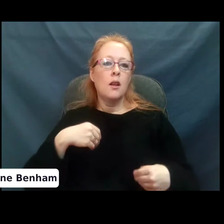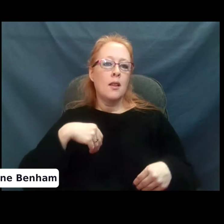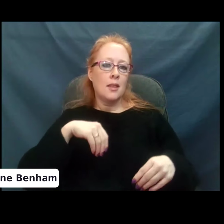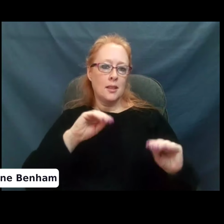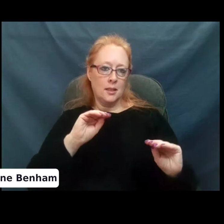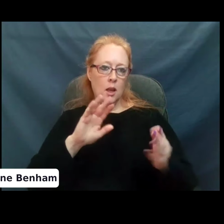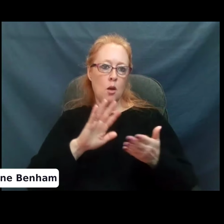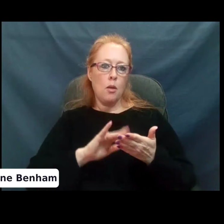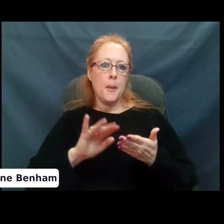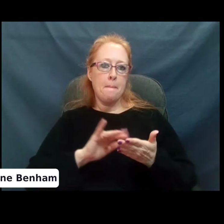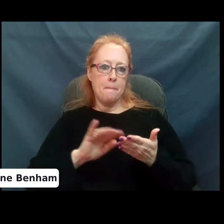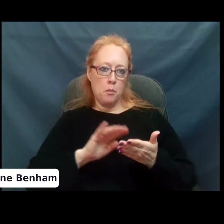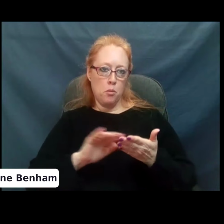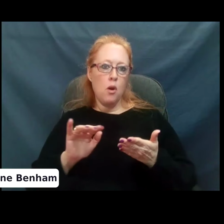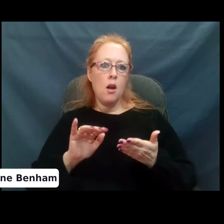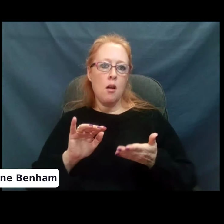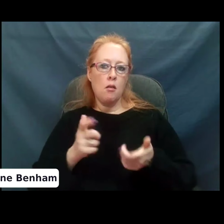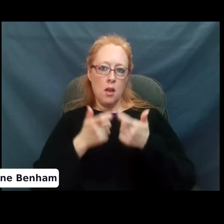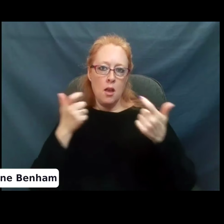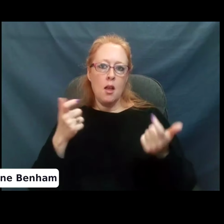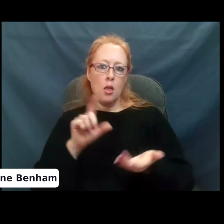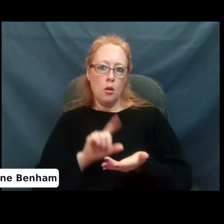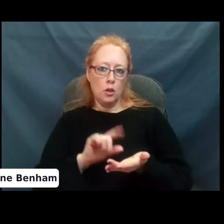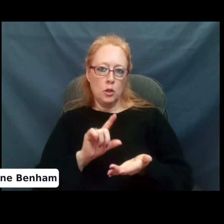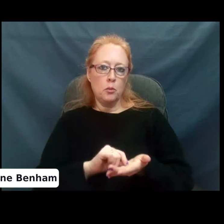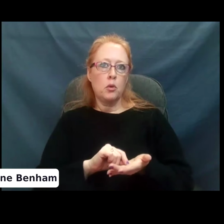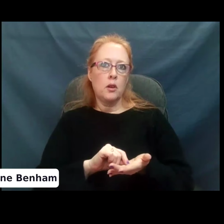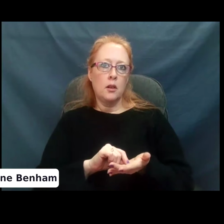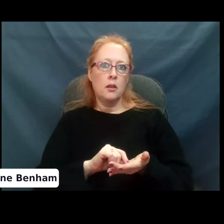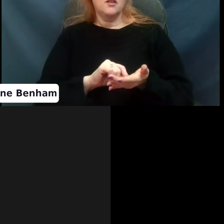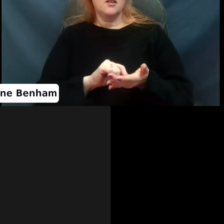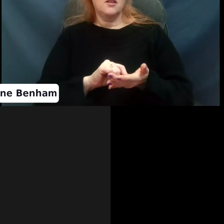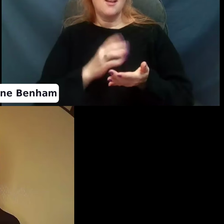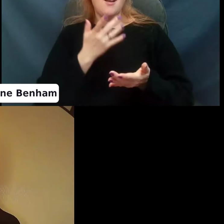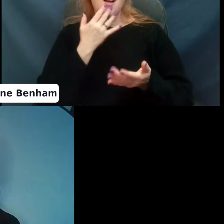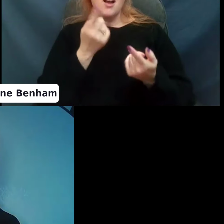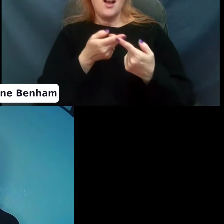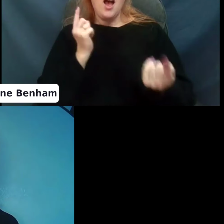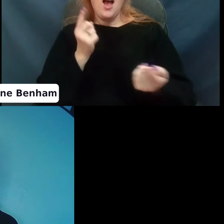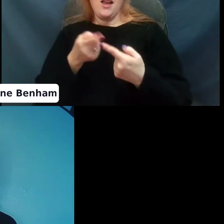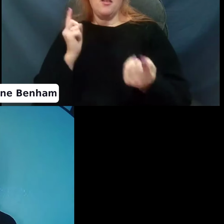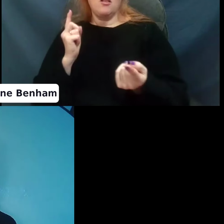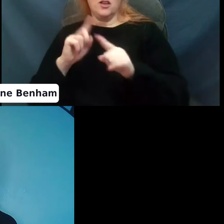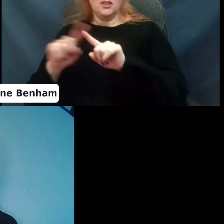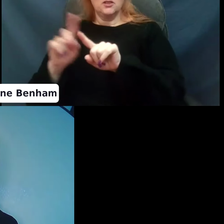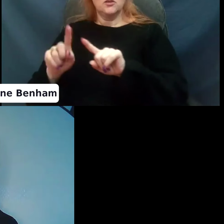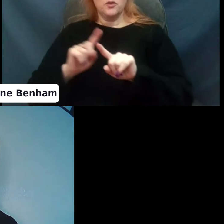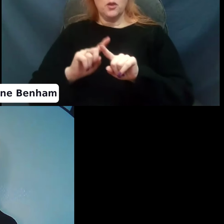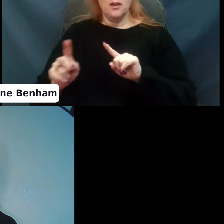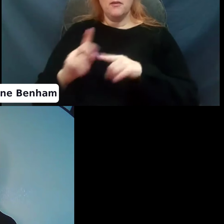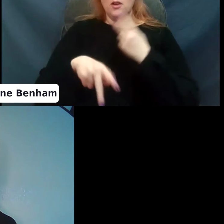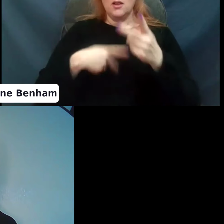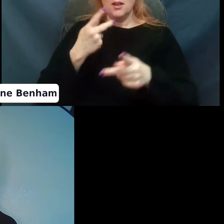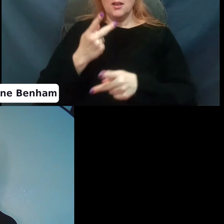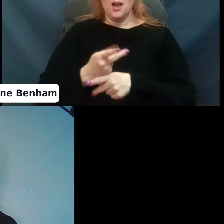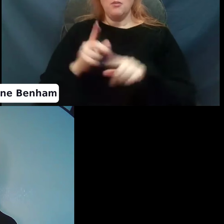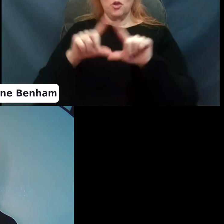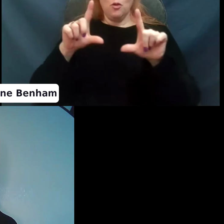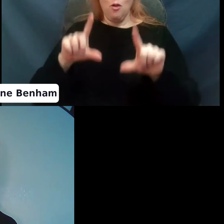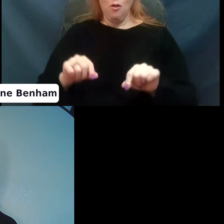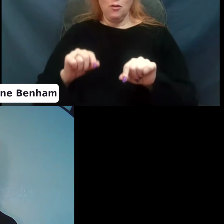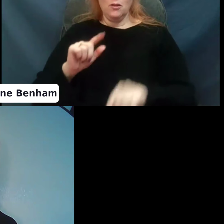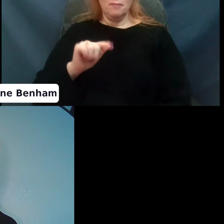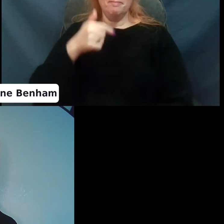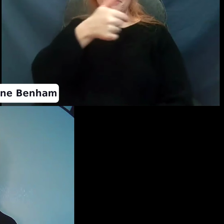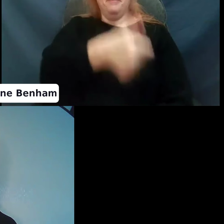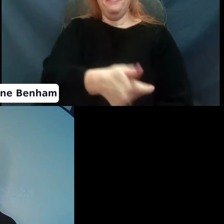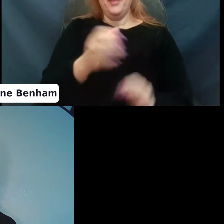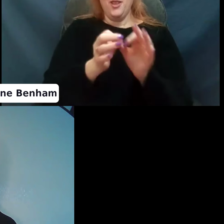So I think a lot of your other